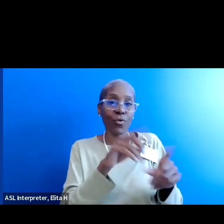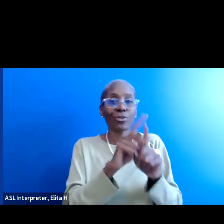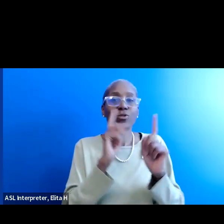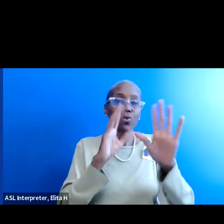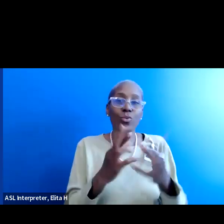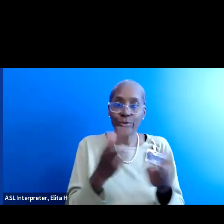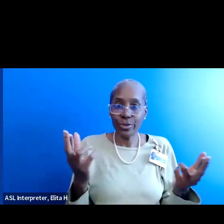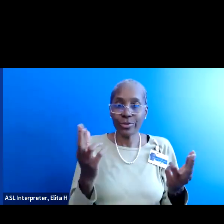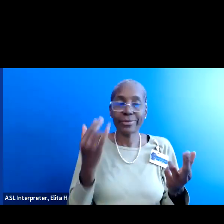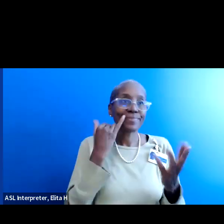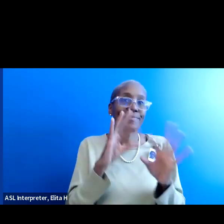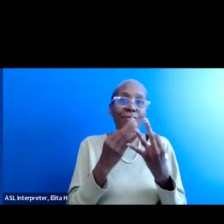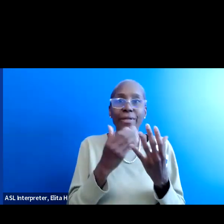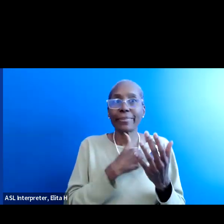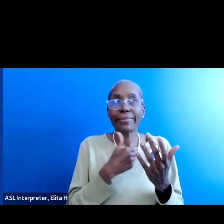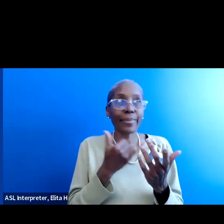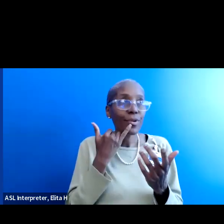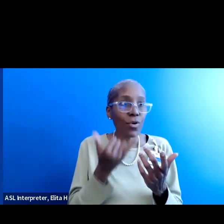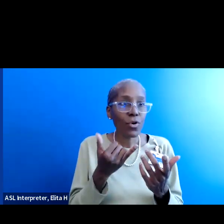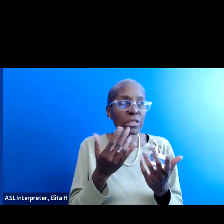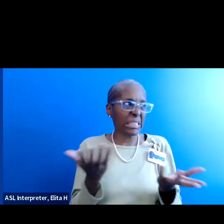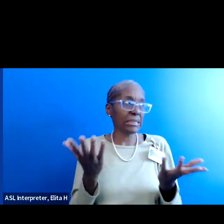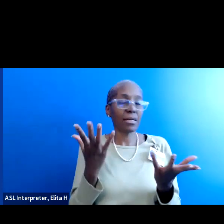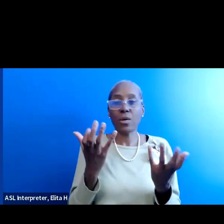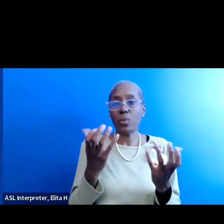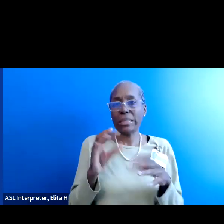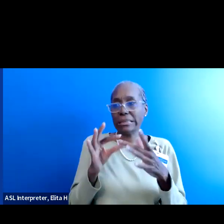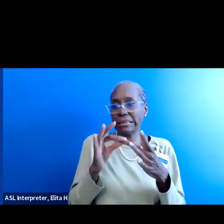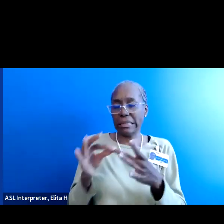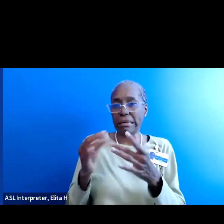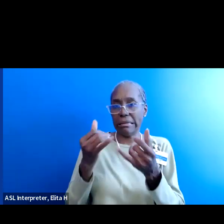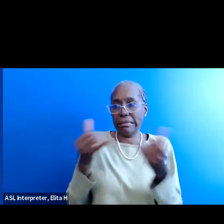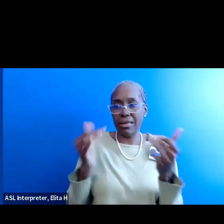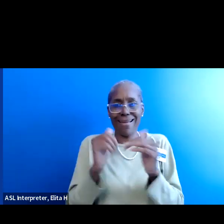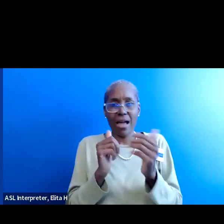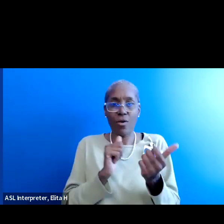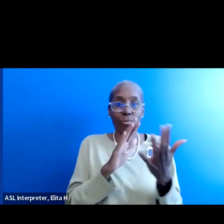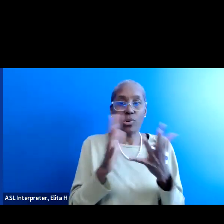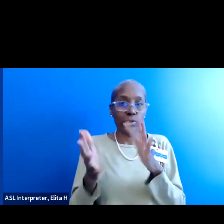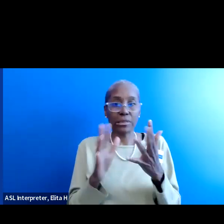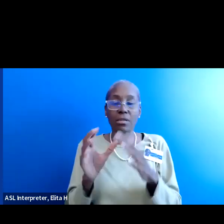So if it's family member calling and you just want some guidance on how to approach a situation, the ombudsman can assist with that.